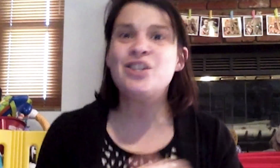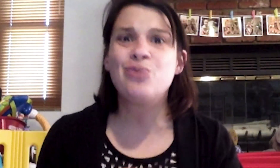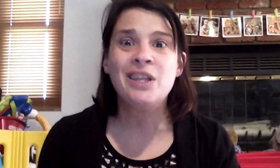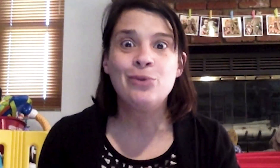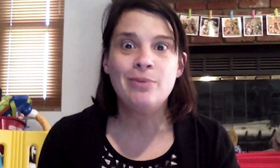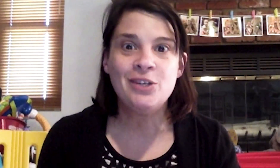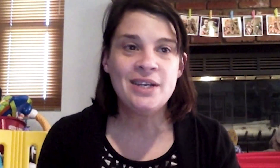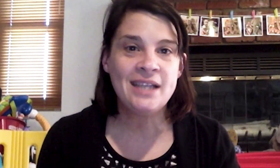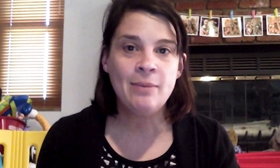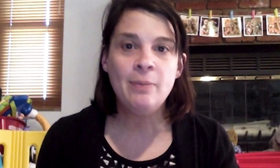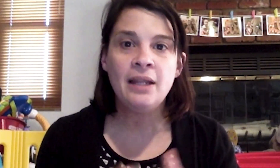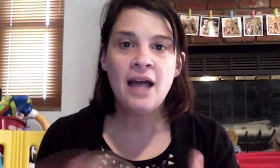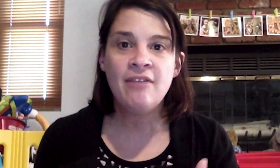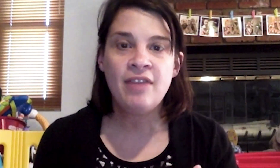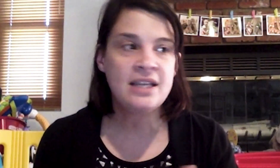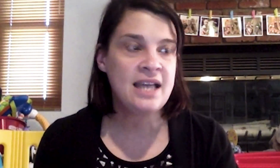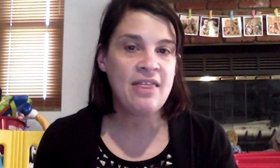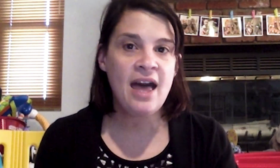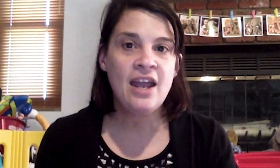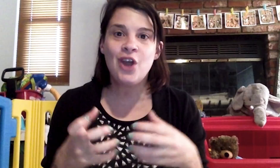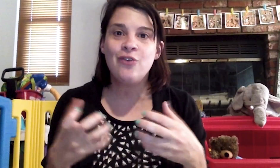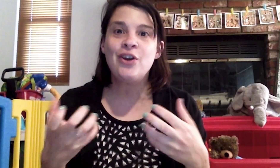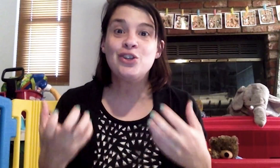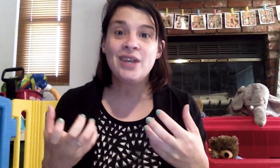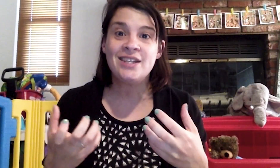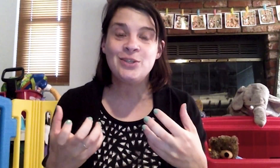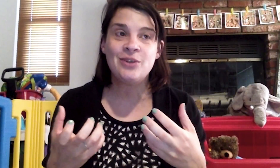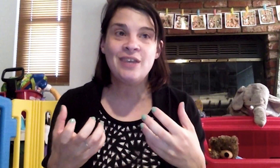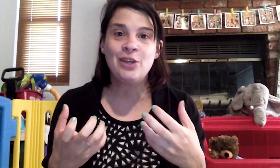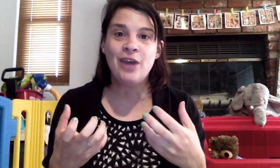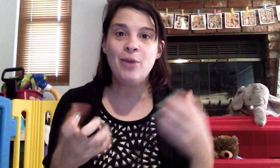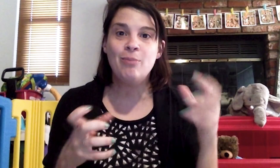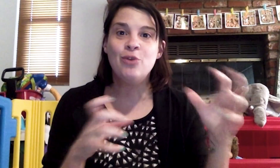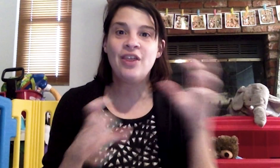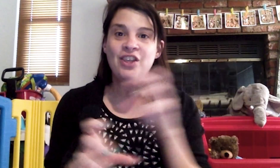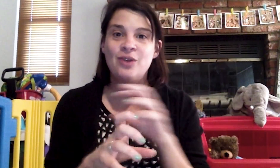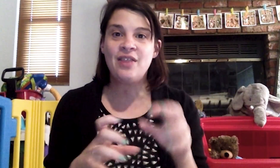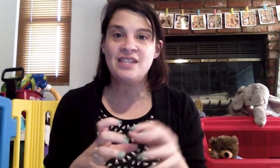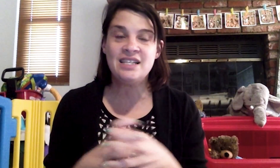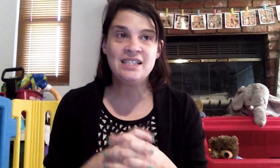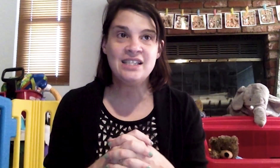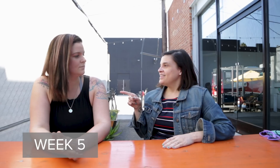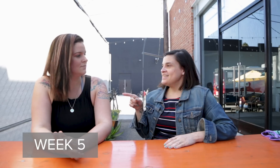That's a really rudimentary example, but a lot of things like that are very tricky to sort of get the grammar and moving things around into sentences.